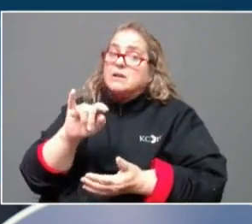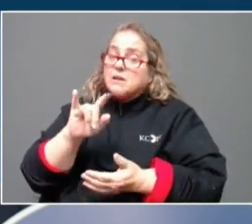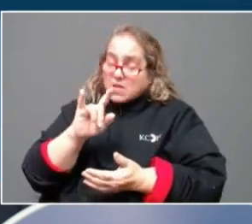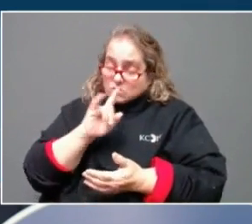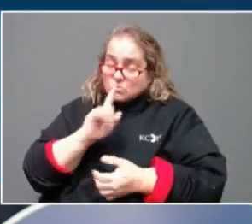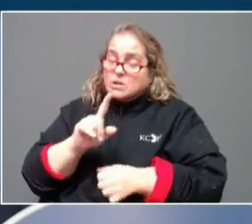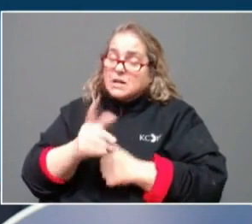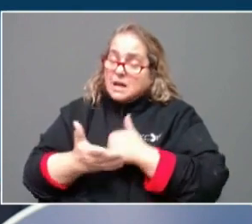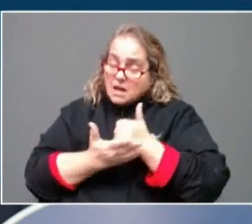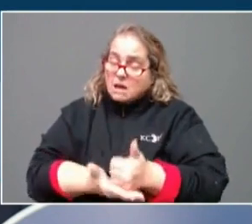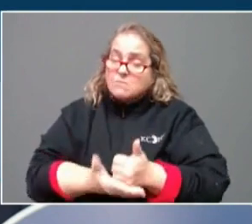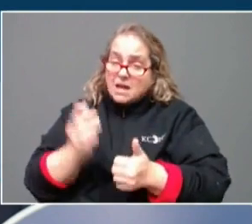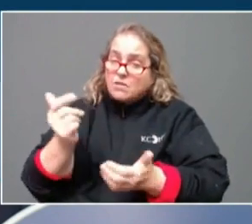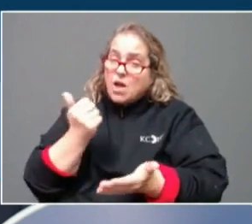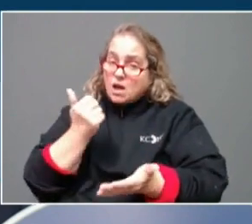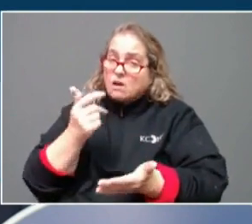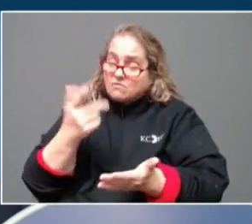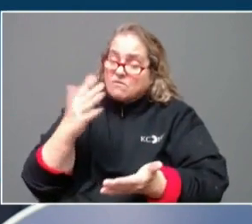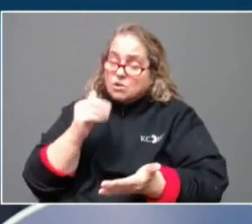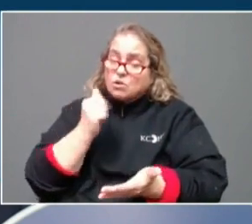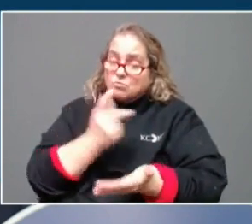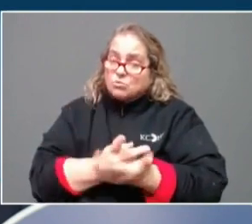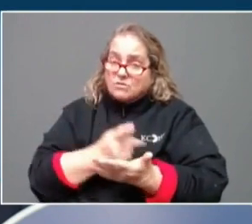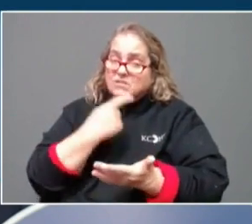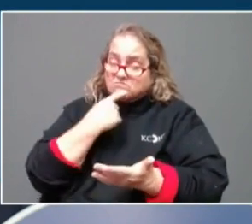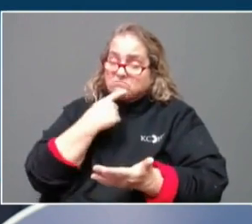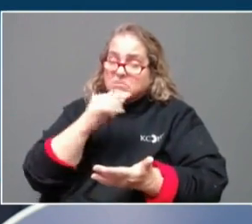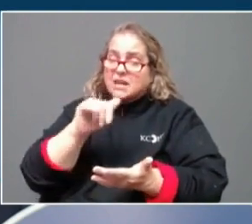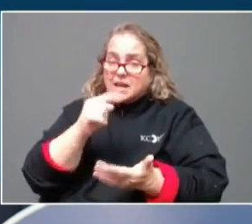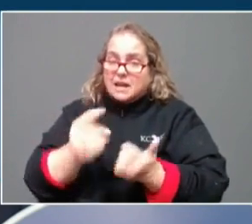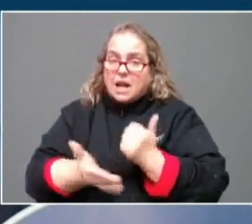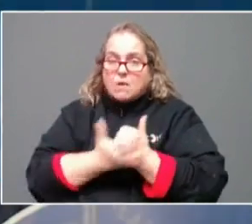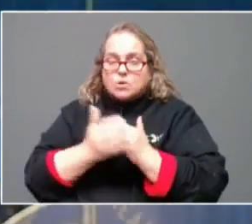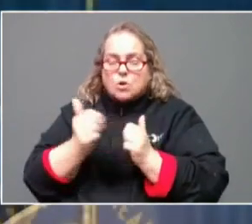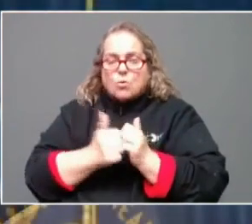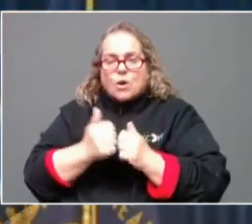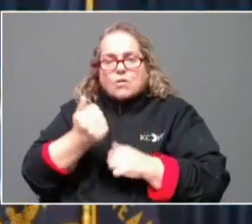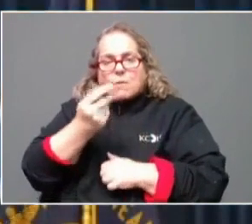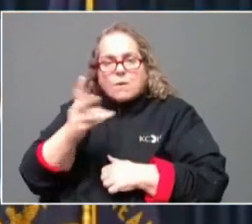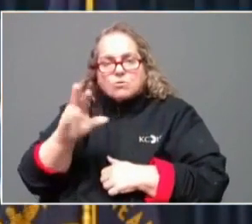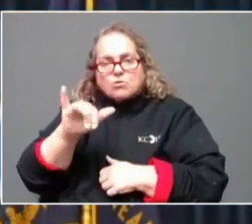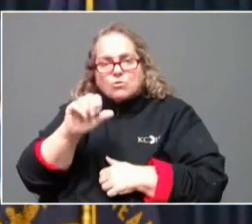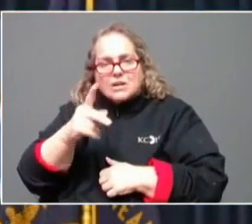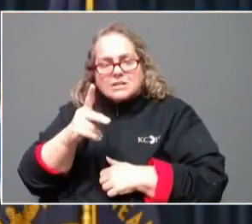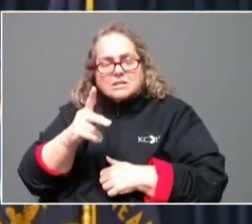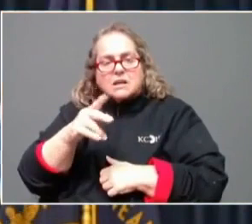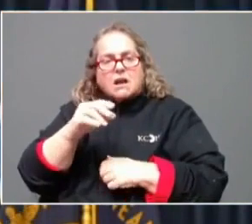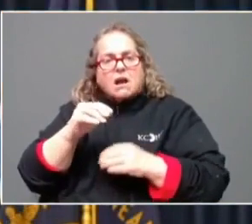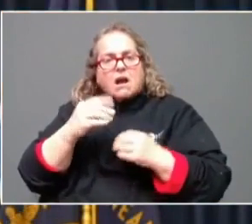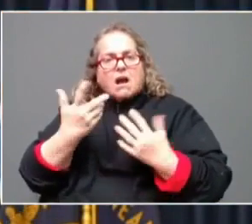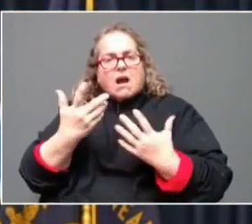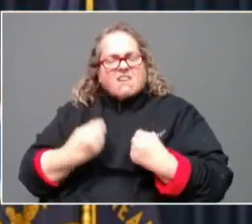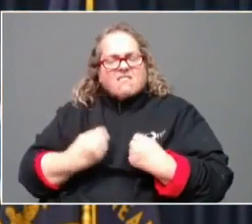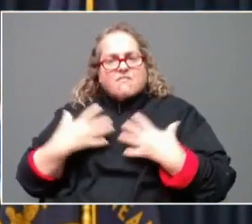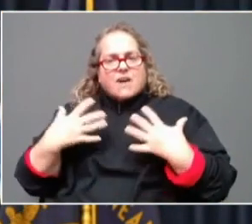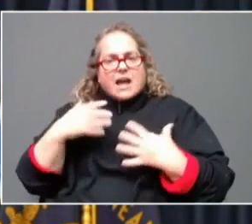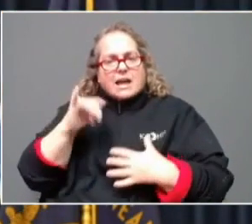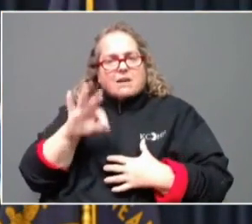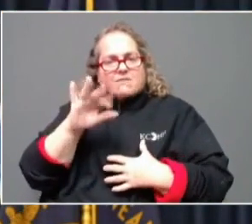reduce the risk for that multi system inflammatory disease that sometimes strikes Children. Um, a couple of months after the initial disease and